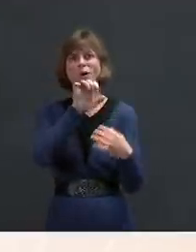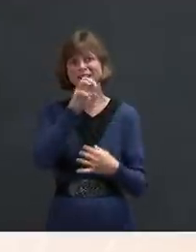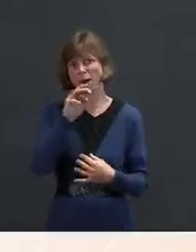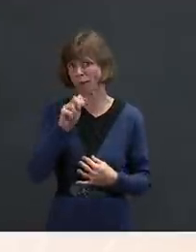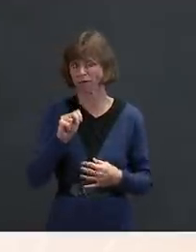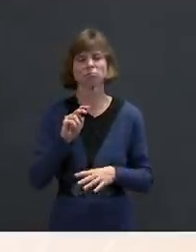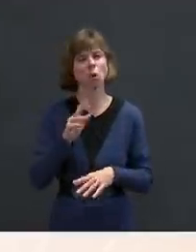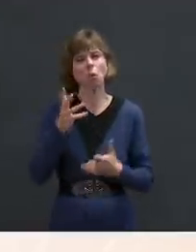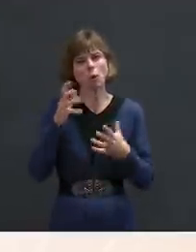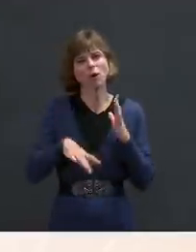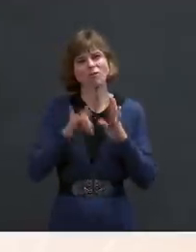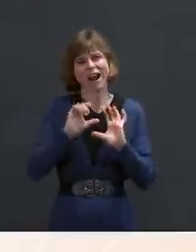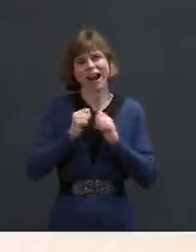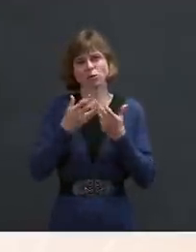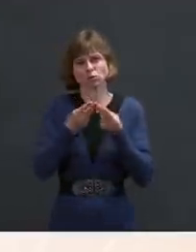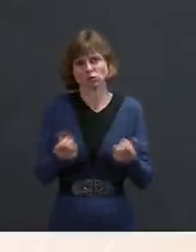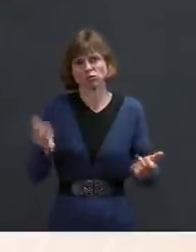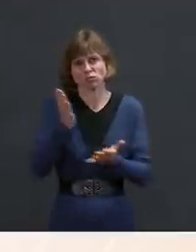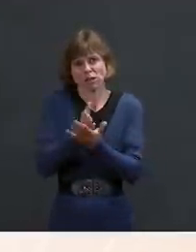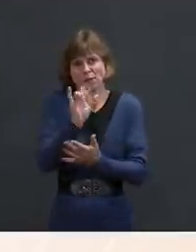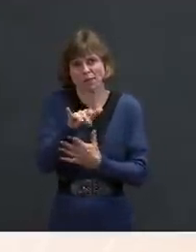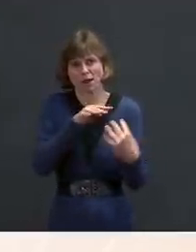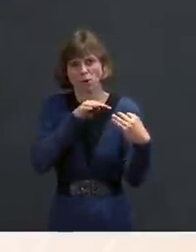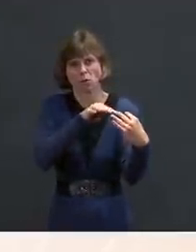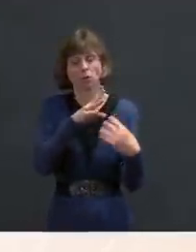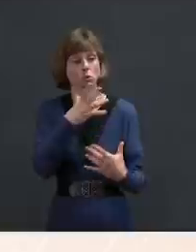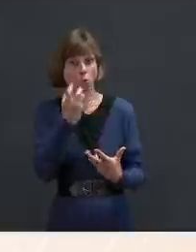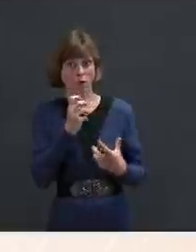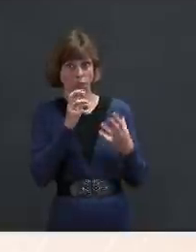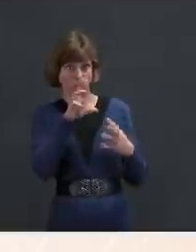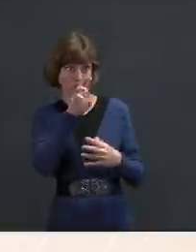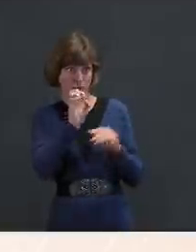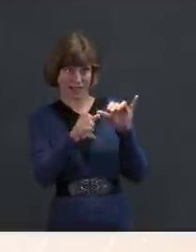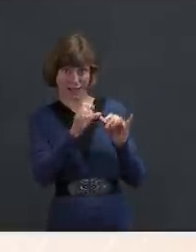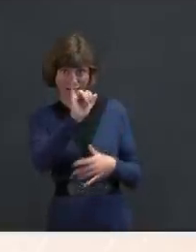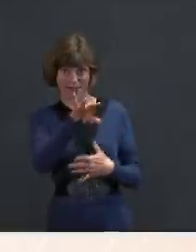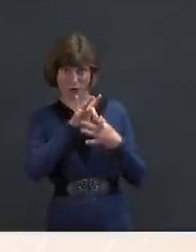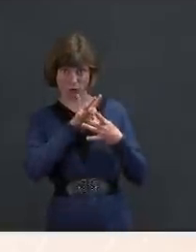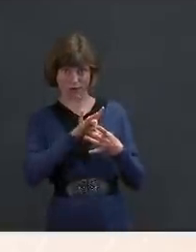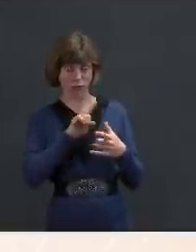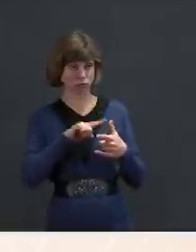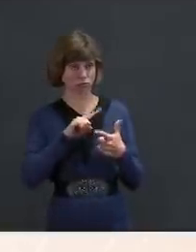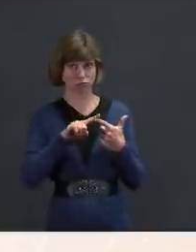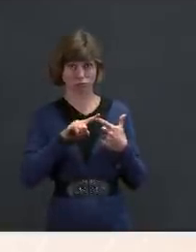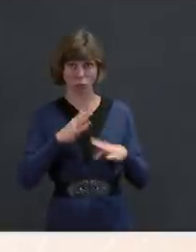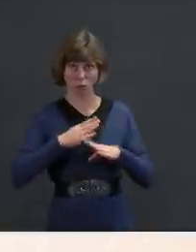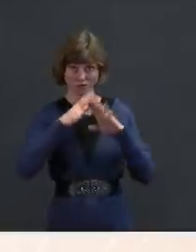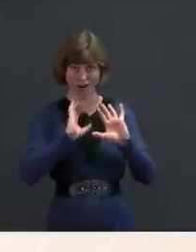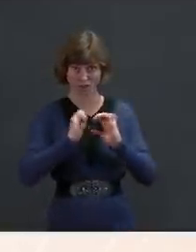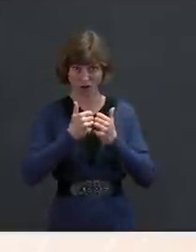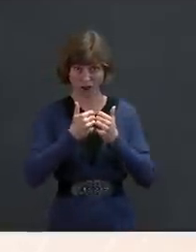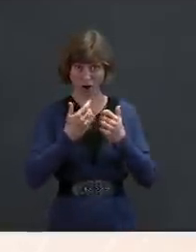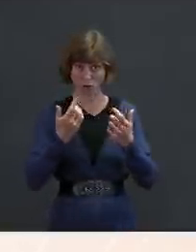So our objective is to recalibrate the relationship, prevent this from ever happening again, and find ways, as there are still,